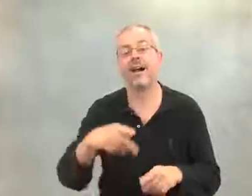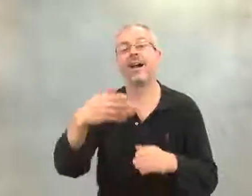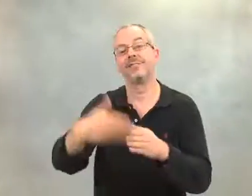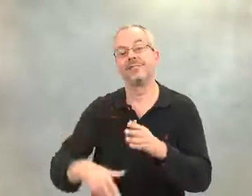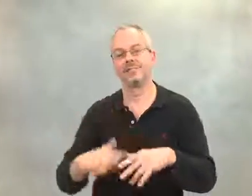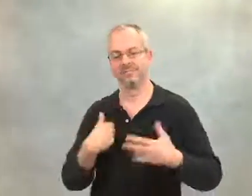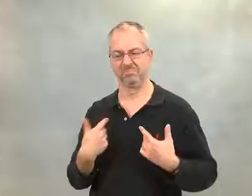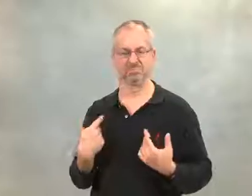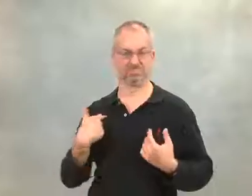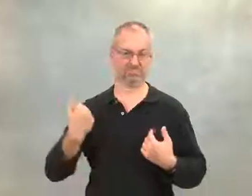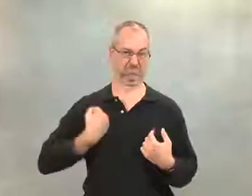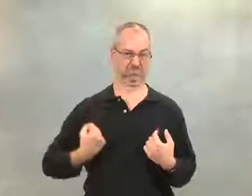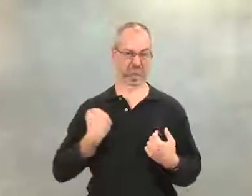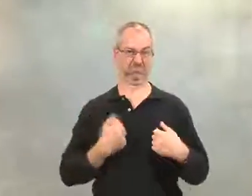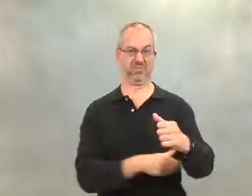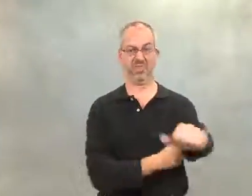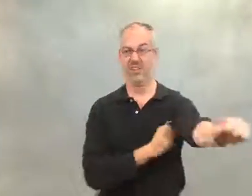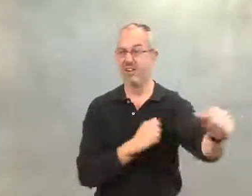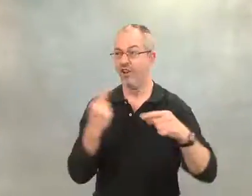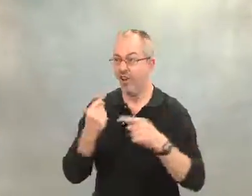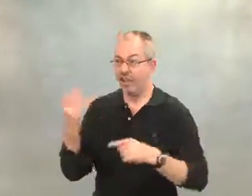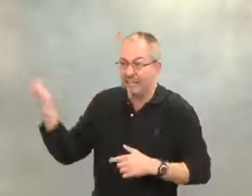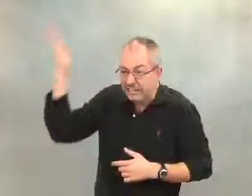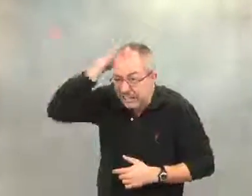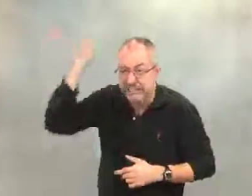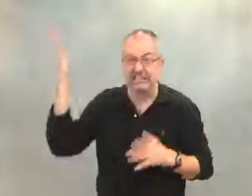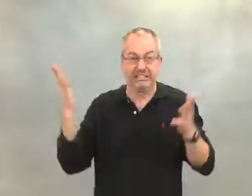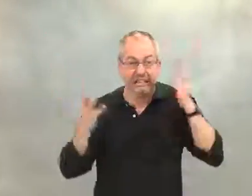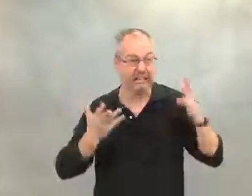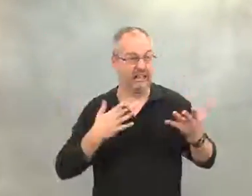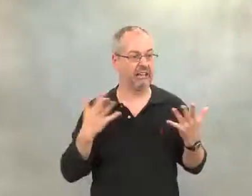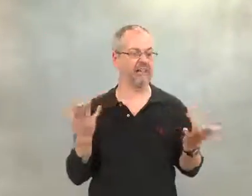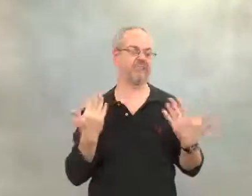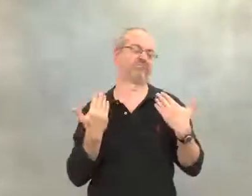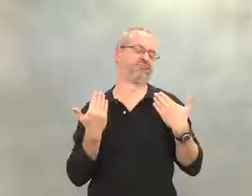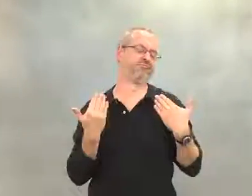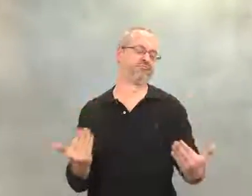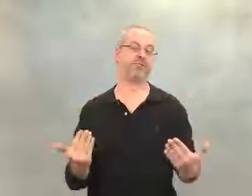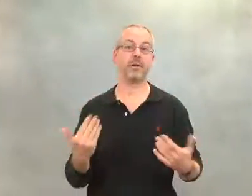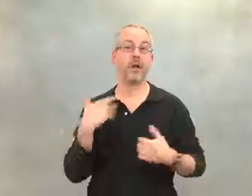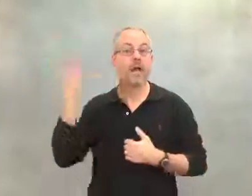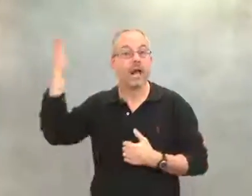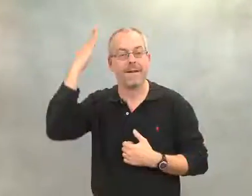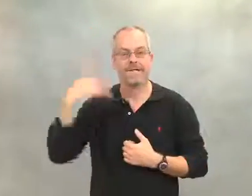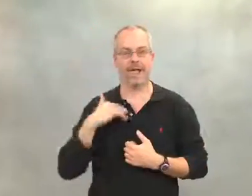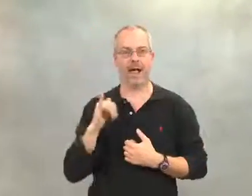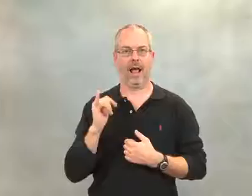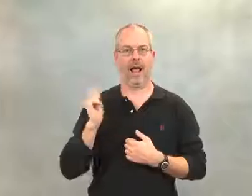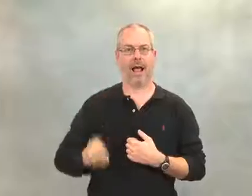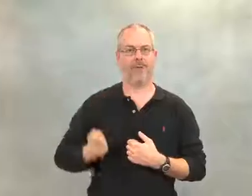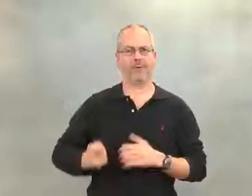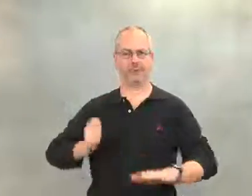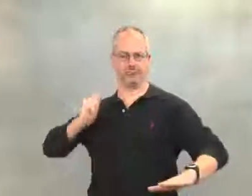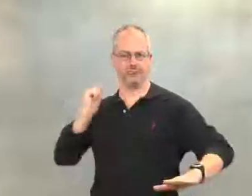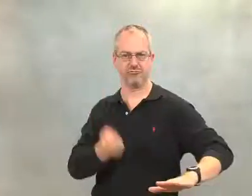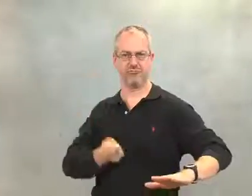At the bottom, I was being a tough guy. I had gotten banged up, but I was saying, "No big deal!"